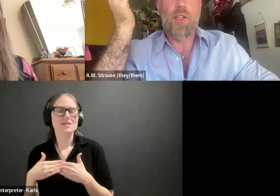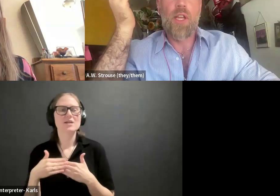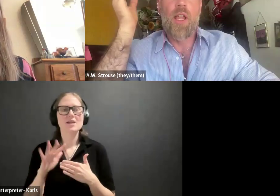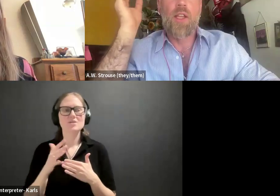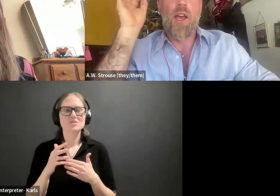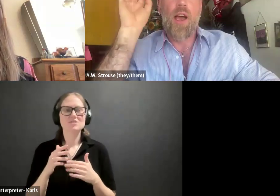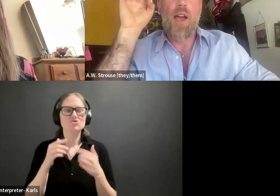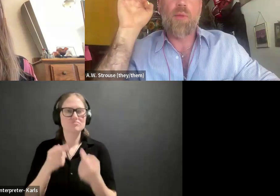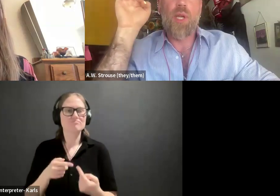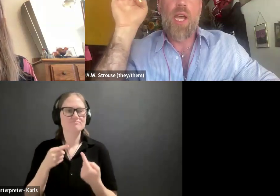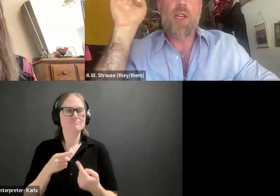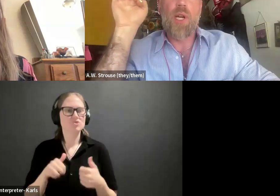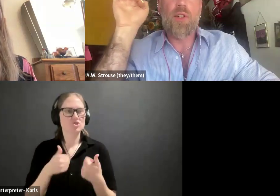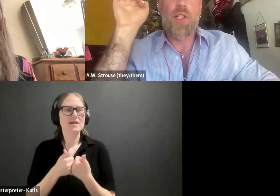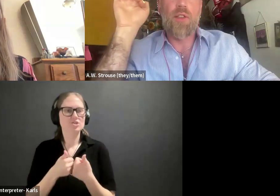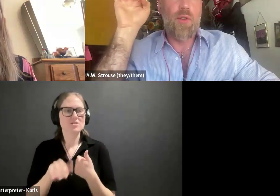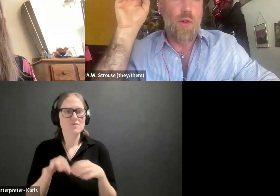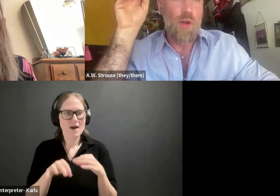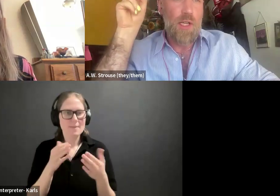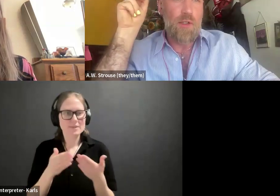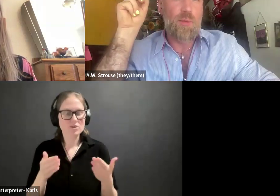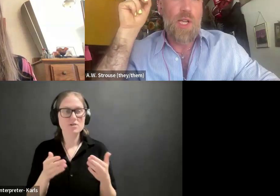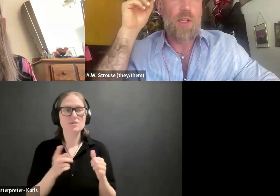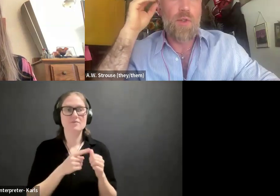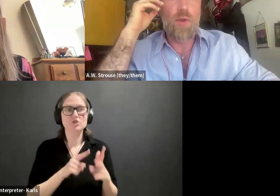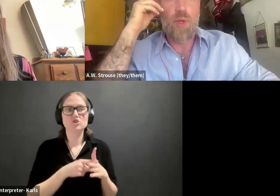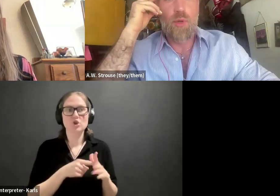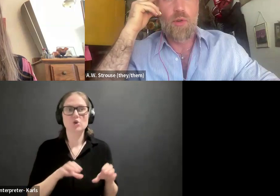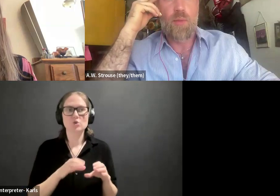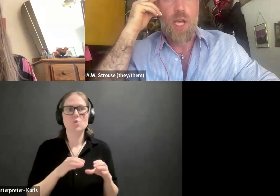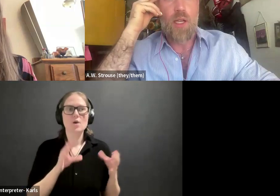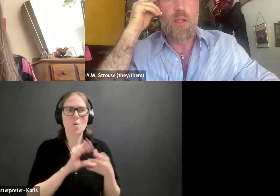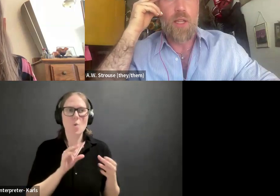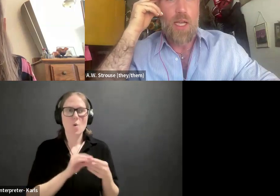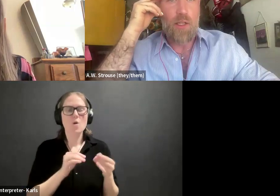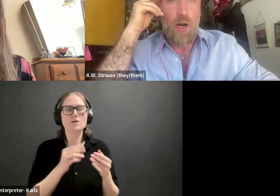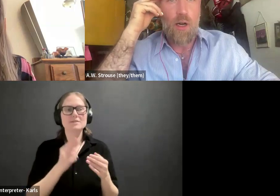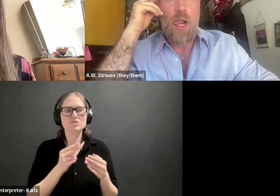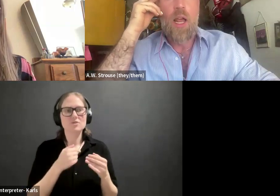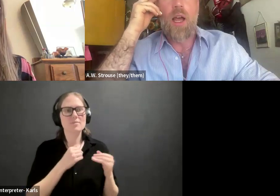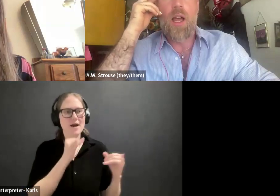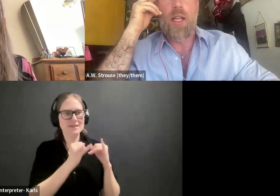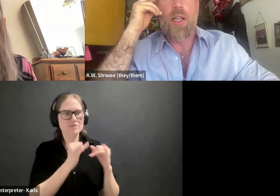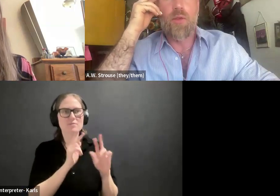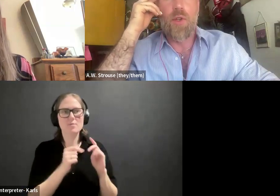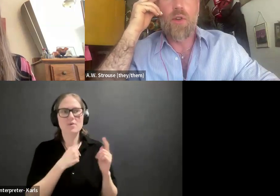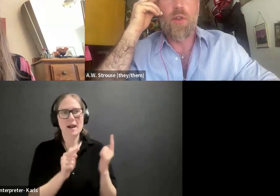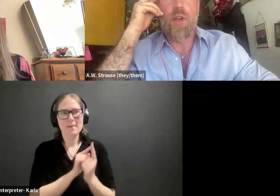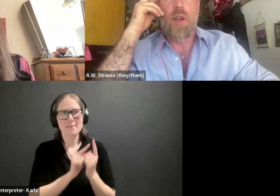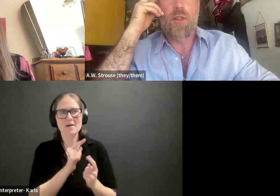I began by trying to do an oral history by interviewing people who I met in the last car. I interviewed